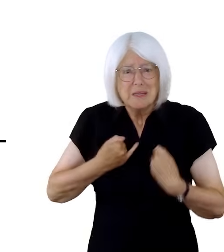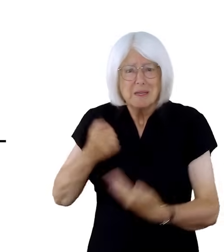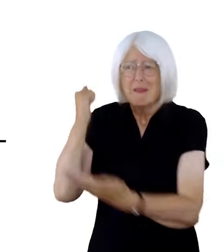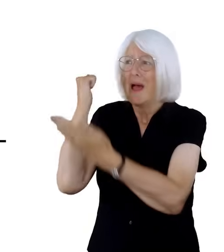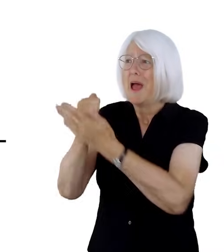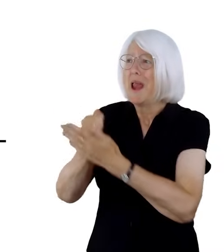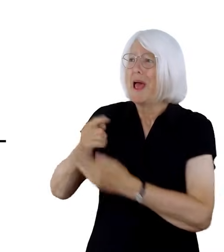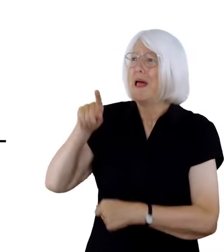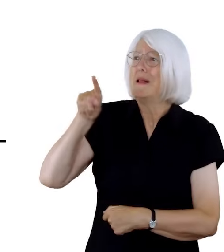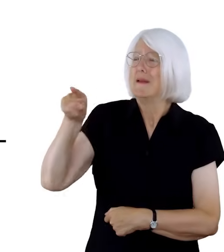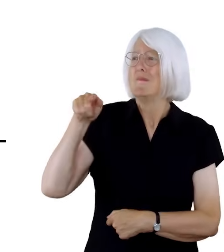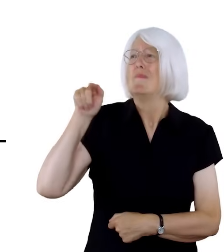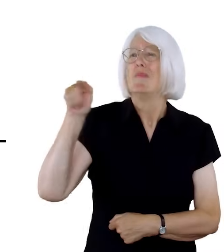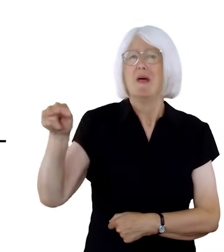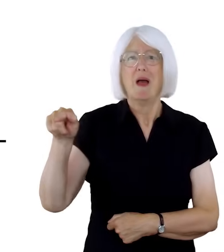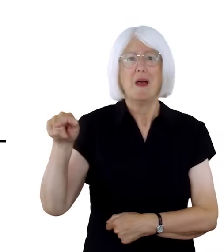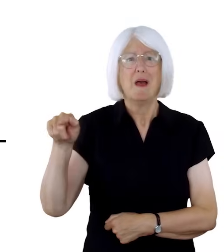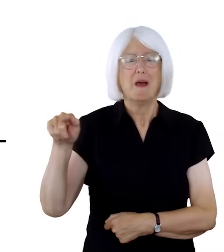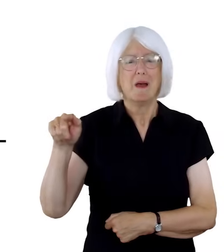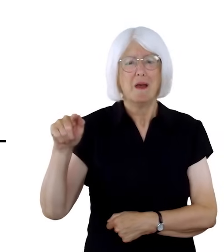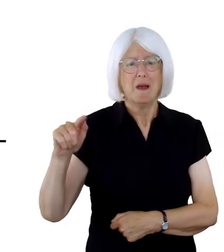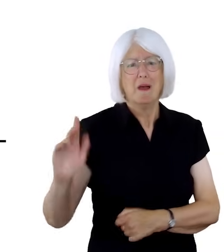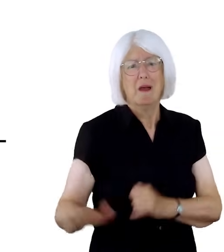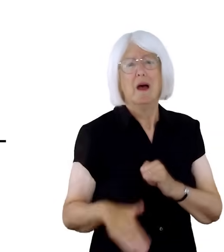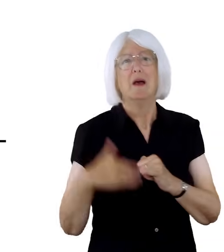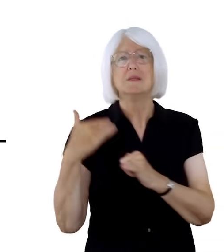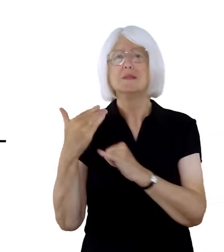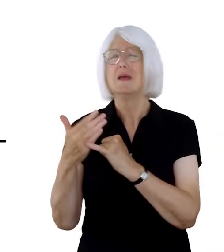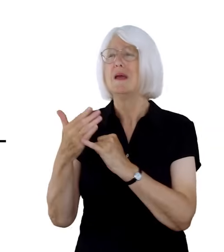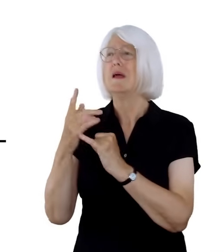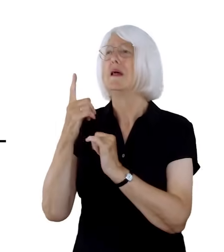It was my sin that held Him there